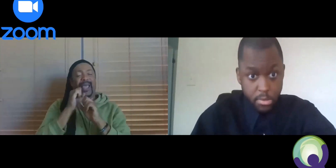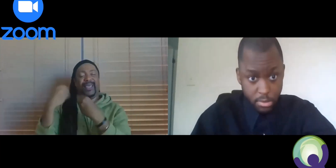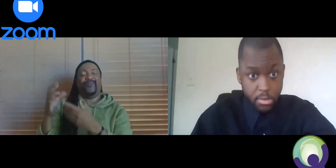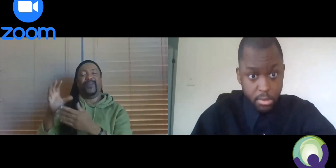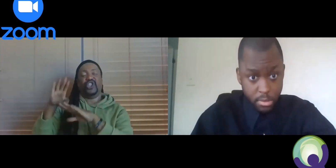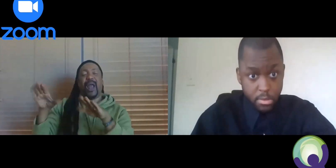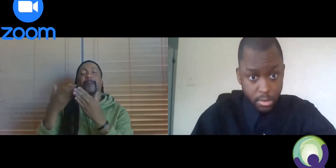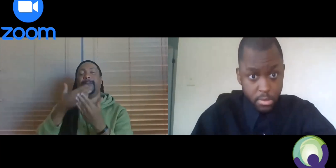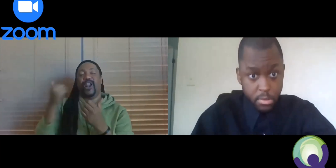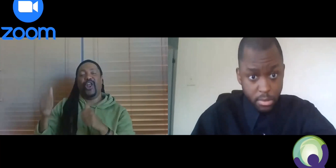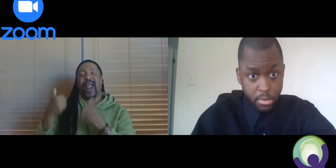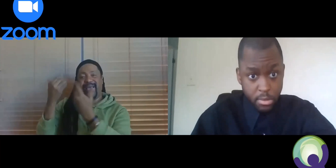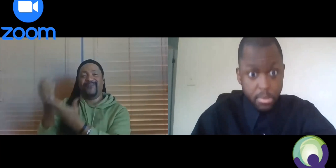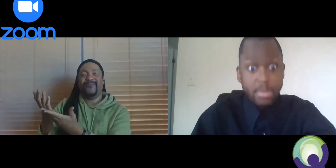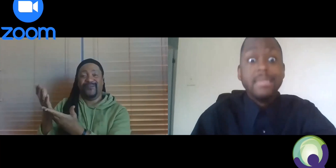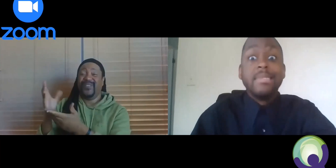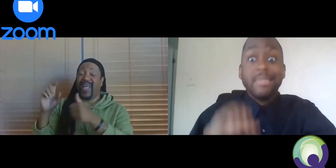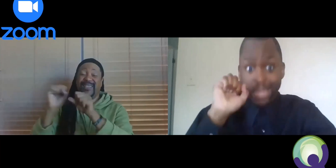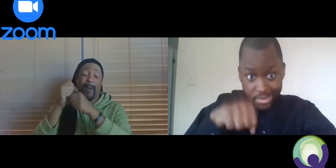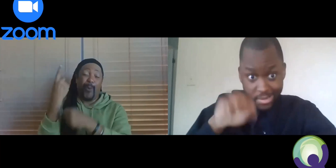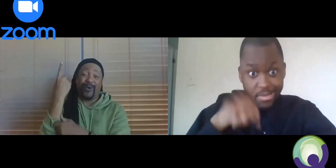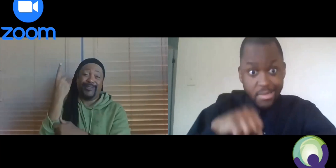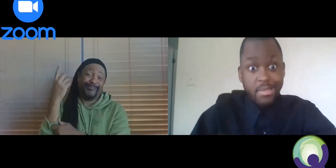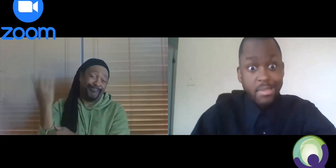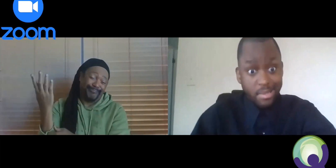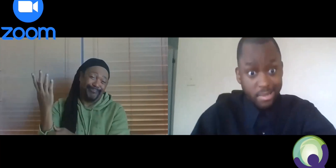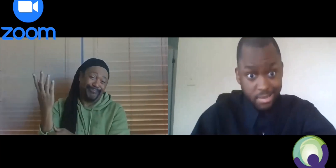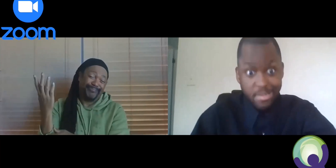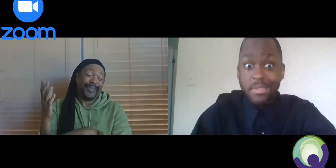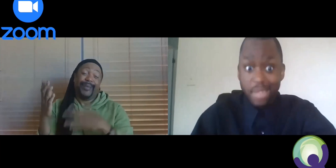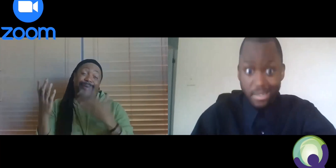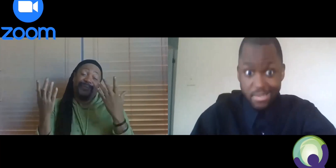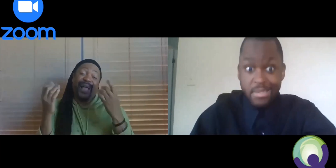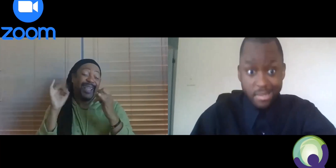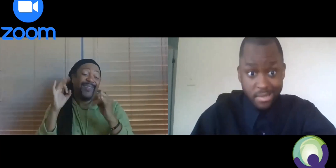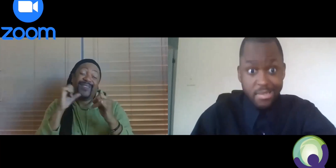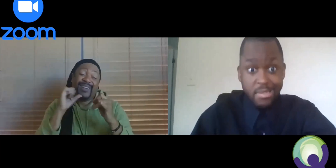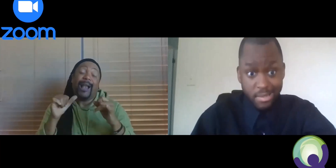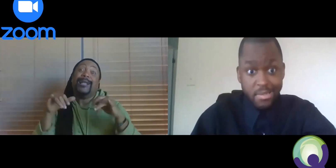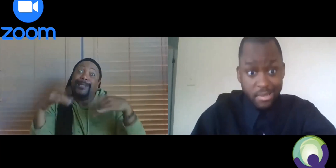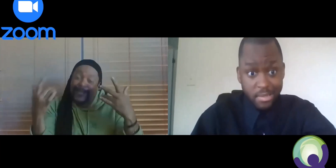they will give their child a better life. That’s number one. If they don't know, well...